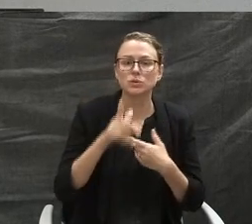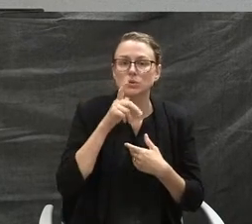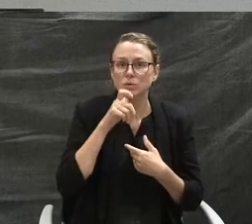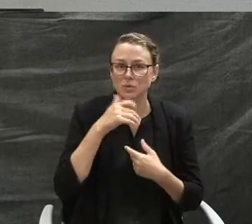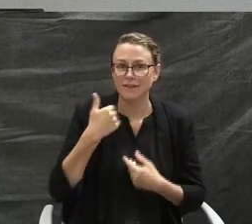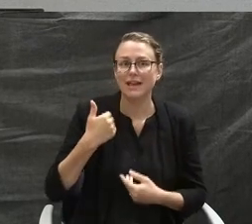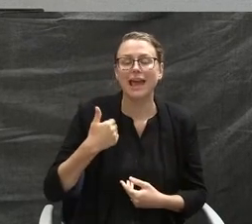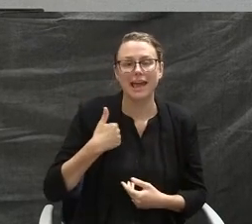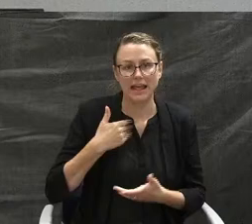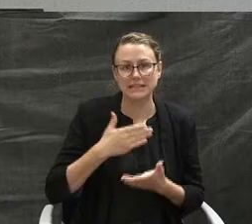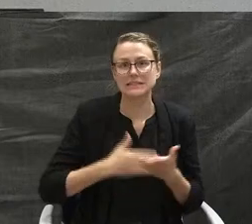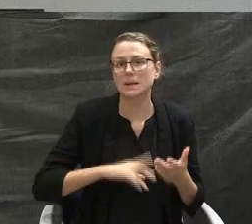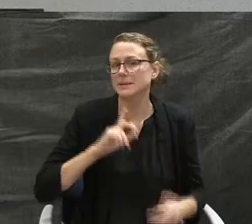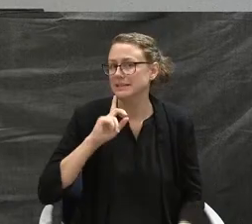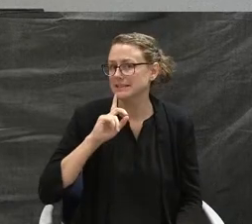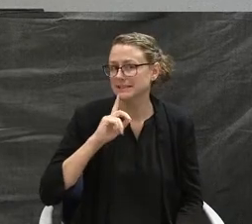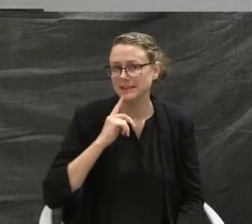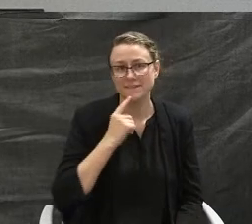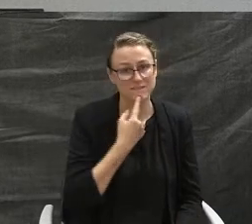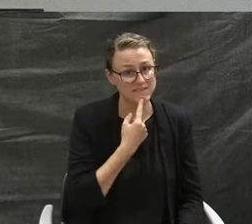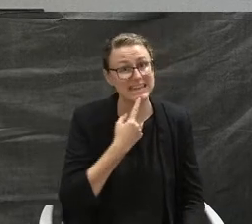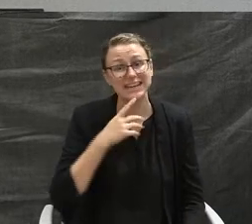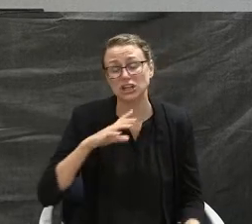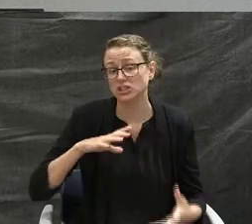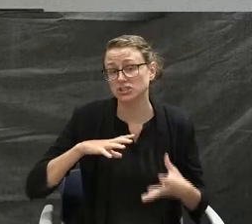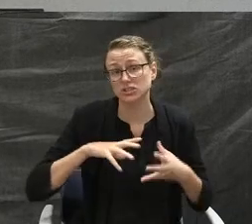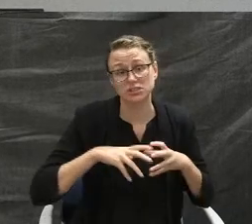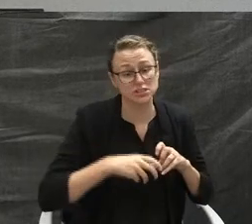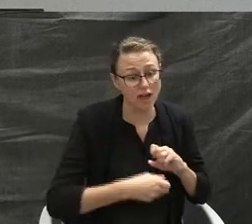suffering with not having interactions. Can you talk a